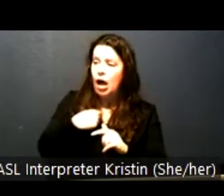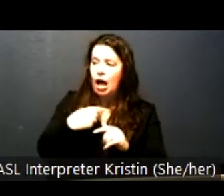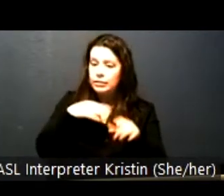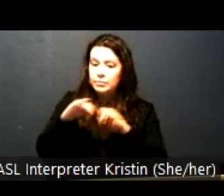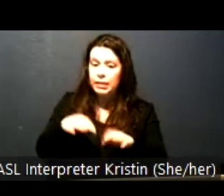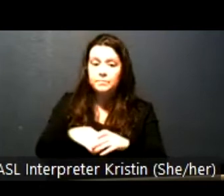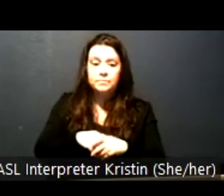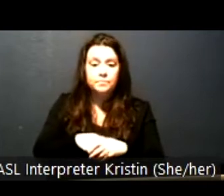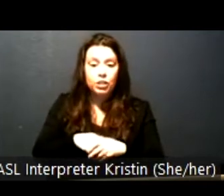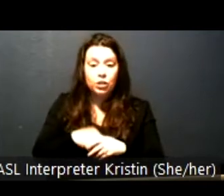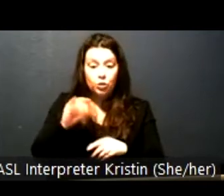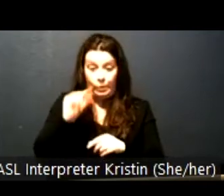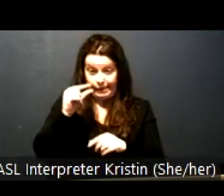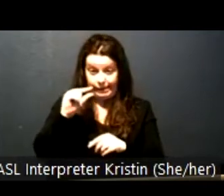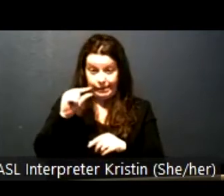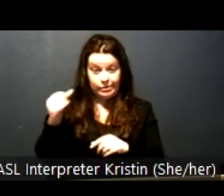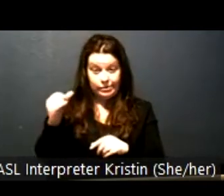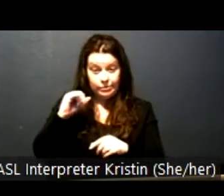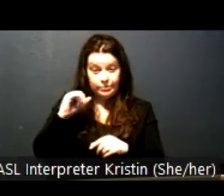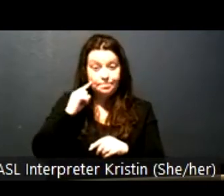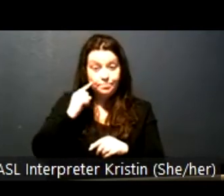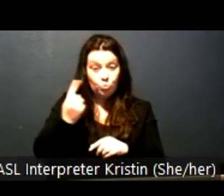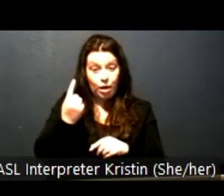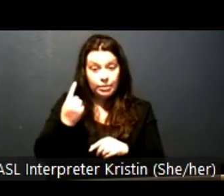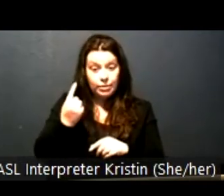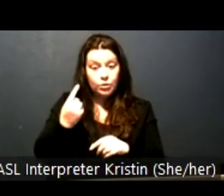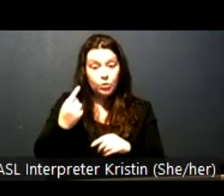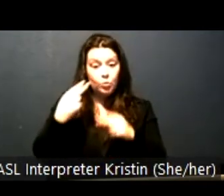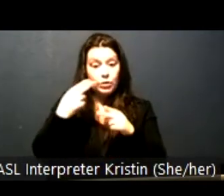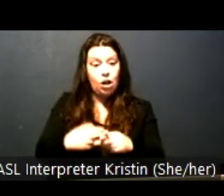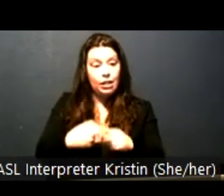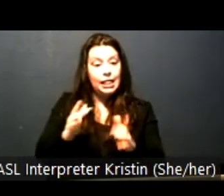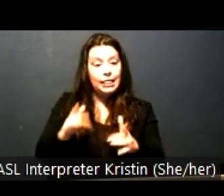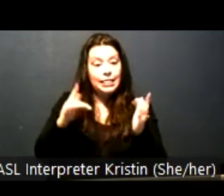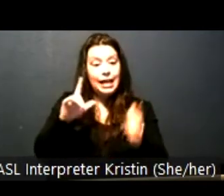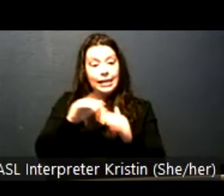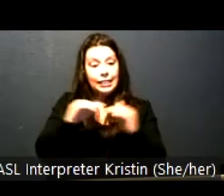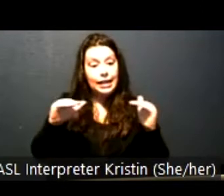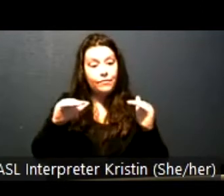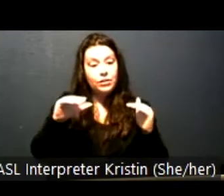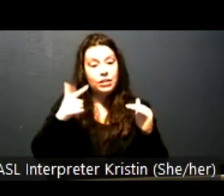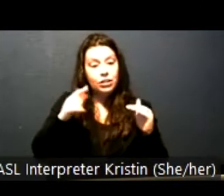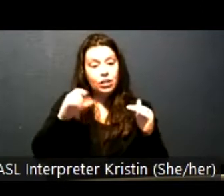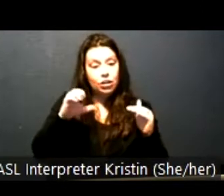tiny little tag, we call it a light-level geolocator, and there's a really nice picture of one that is